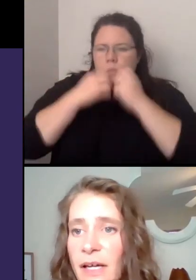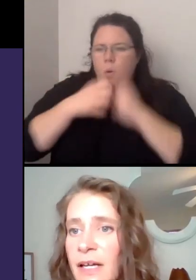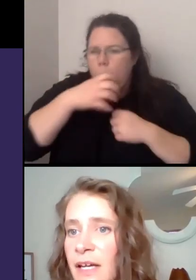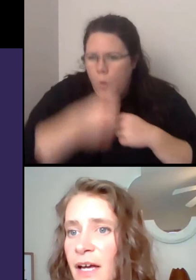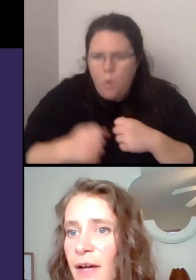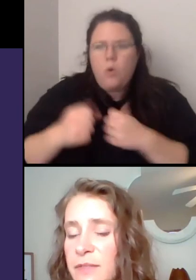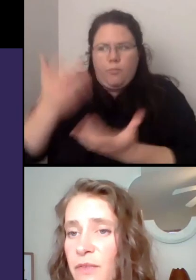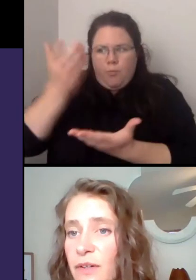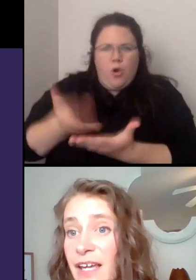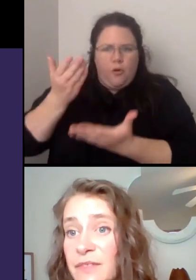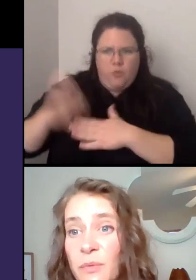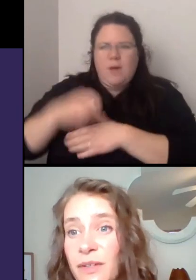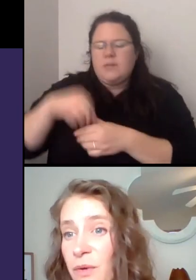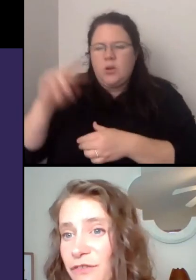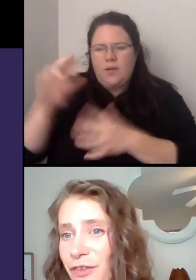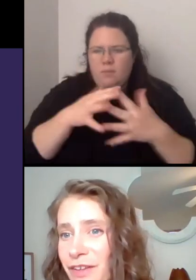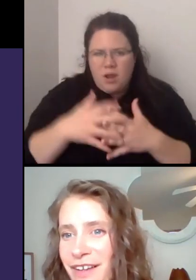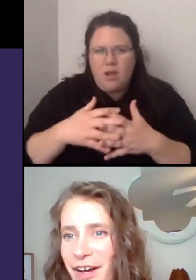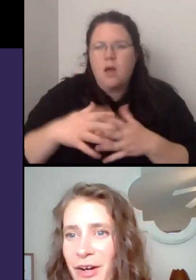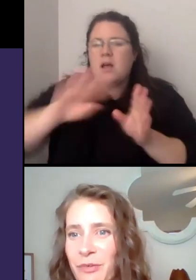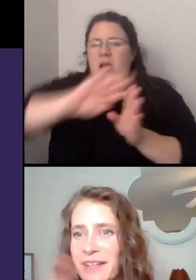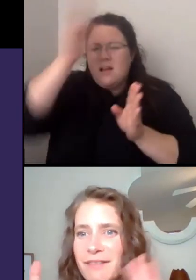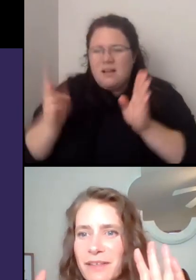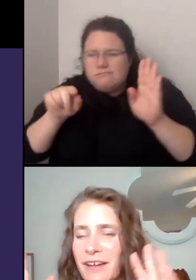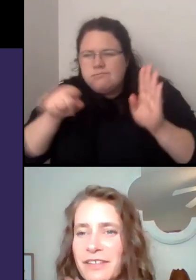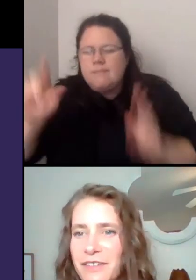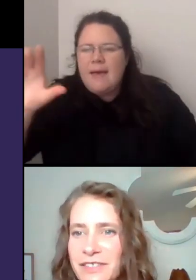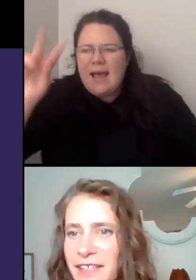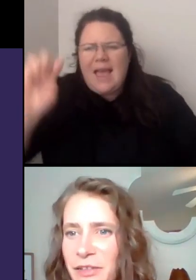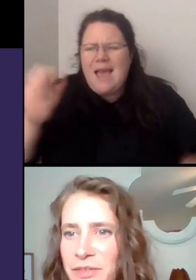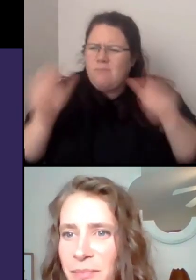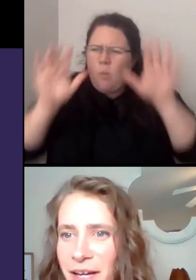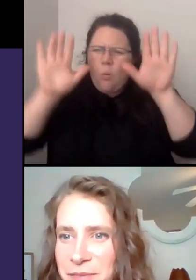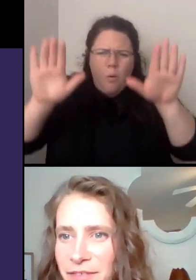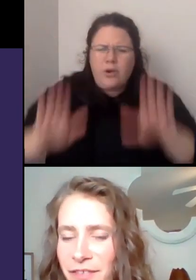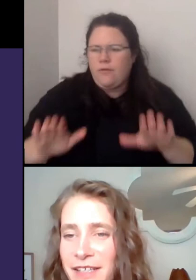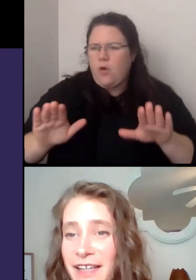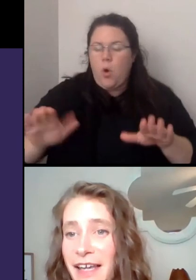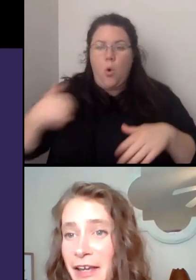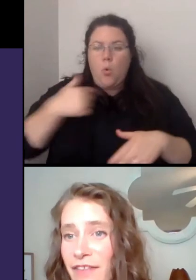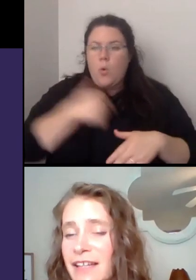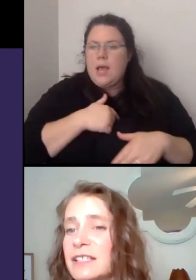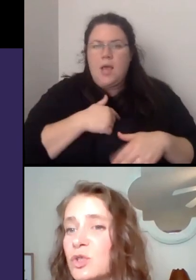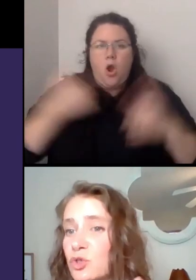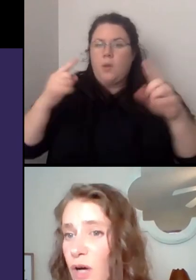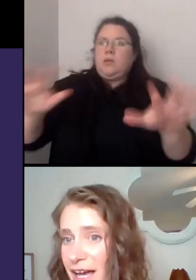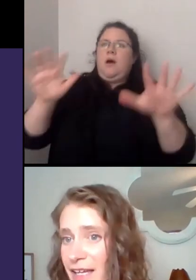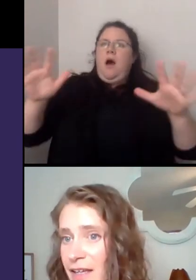So caves are really wonderful. We -- archaeologists, like, lose or minds when we find a cave that is dry,